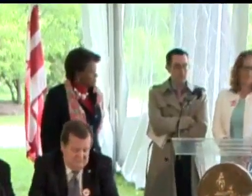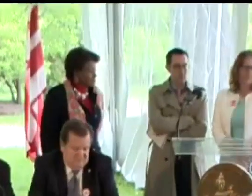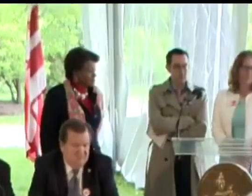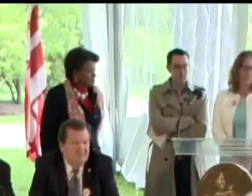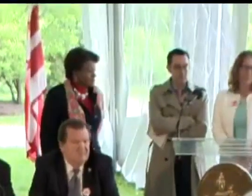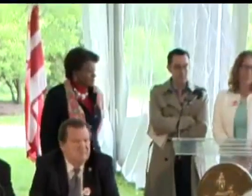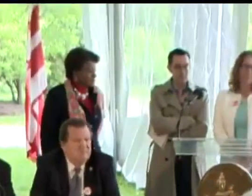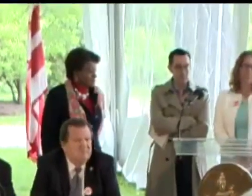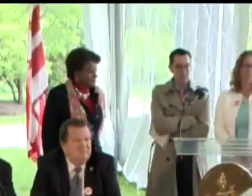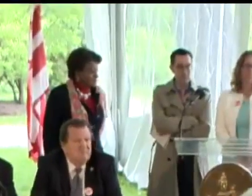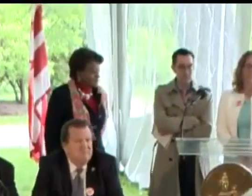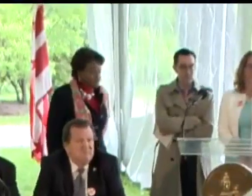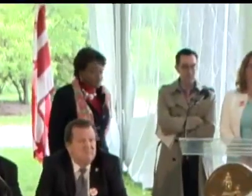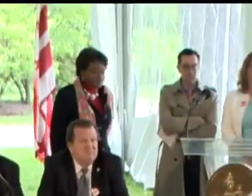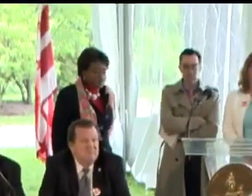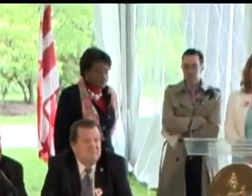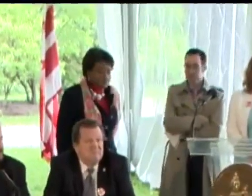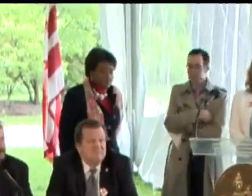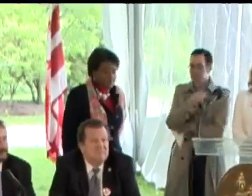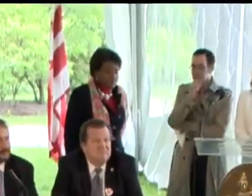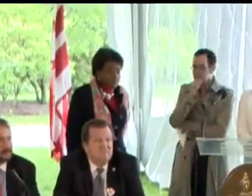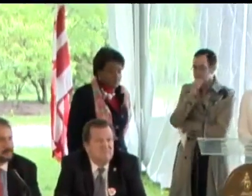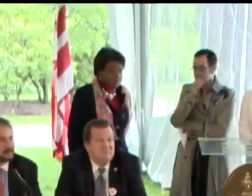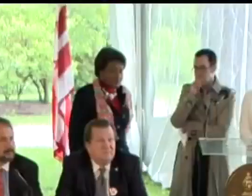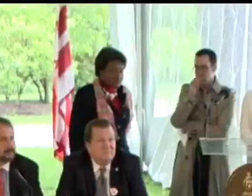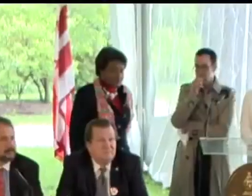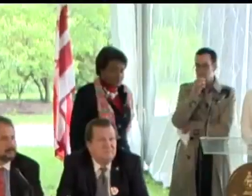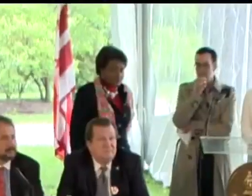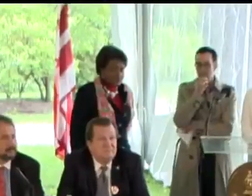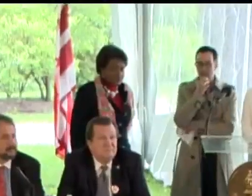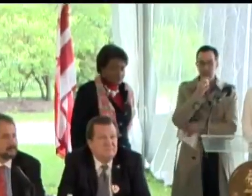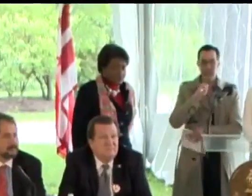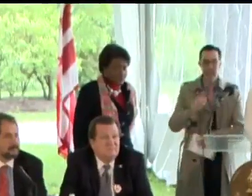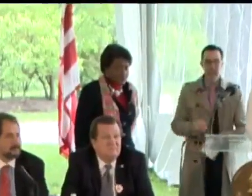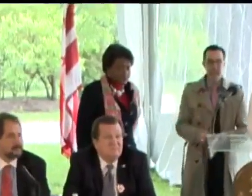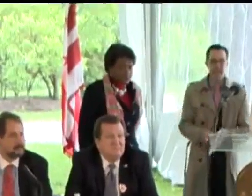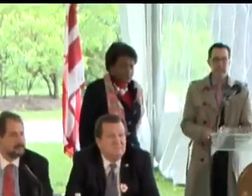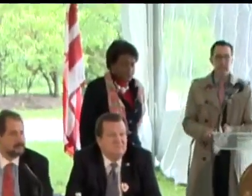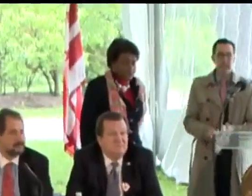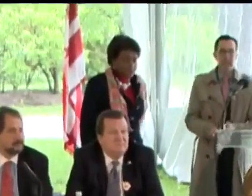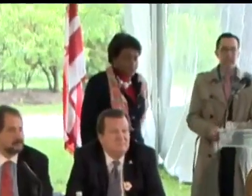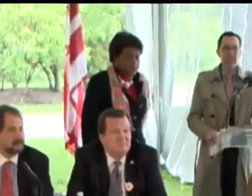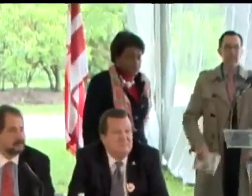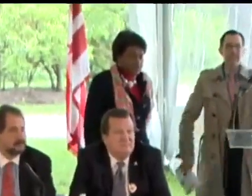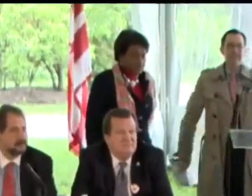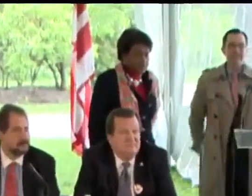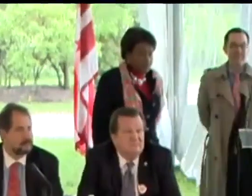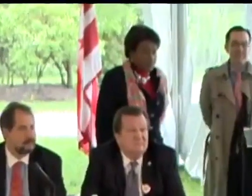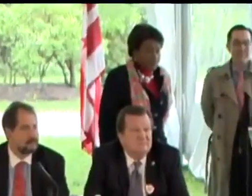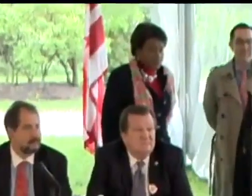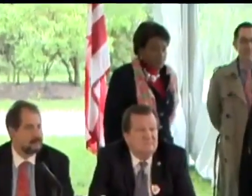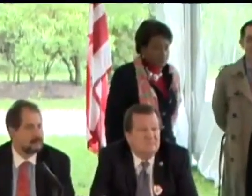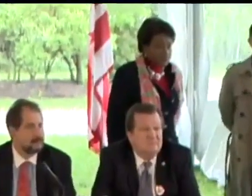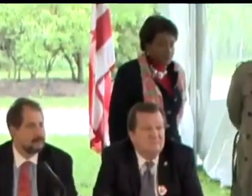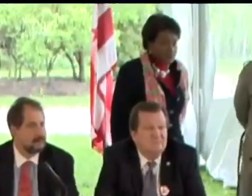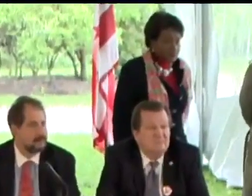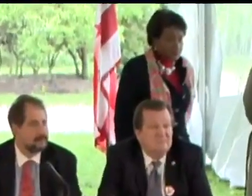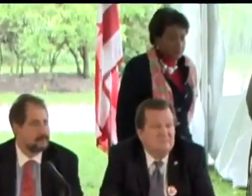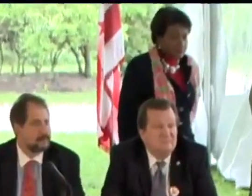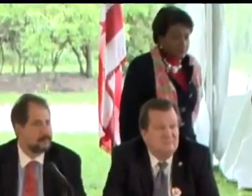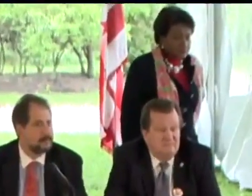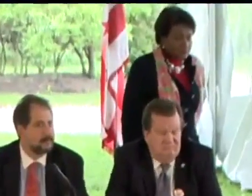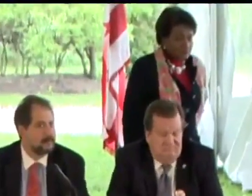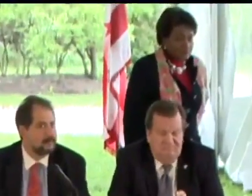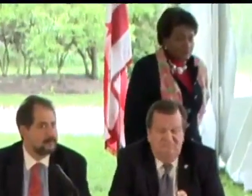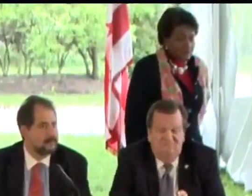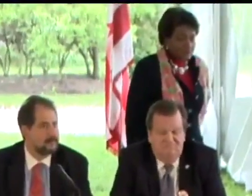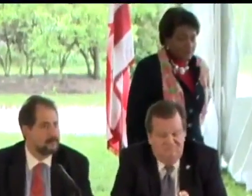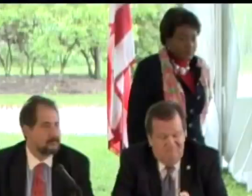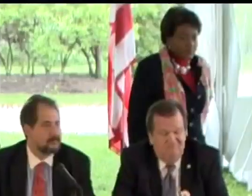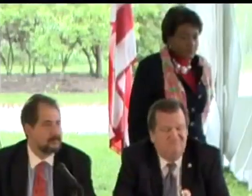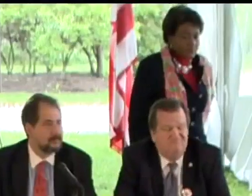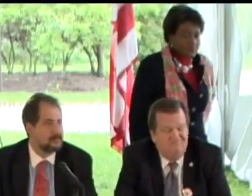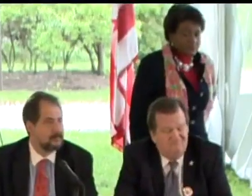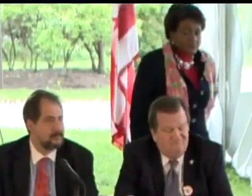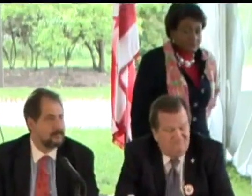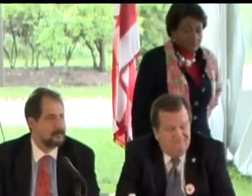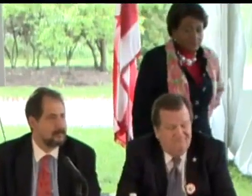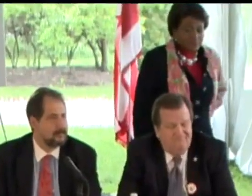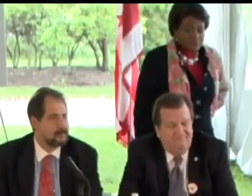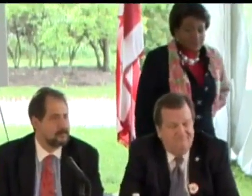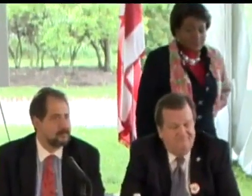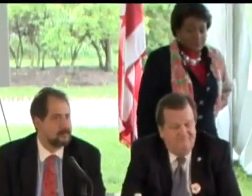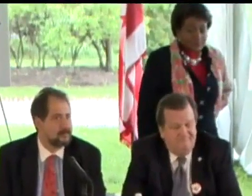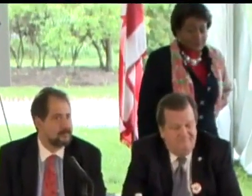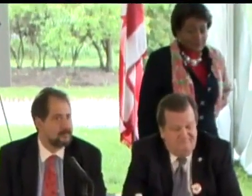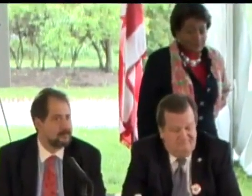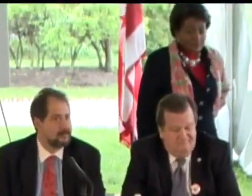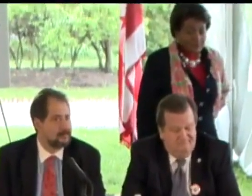PLEASE.